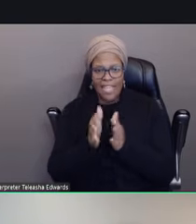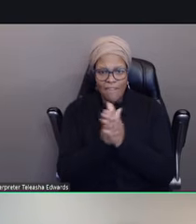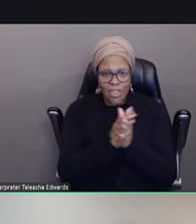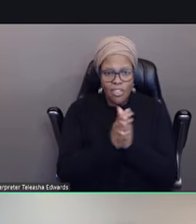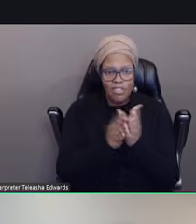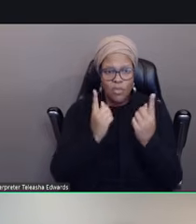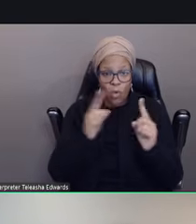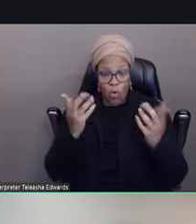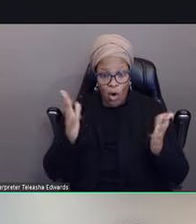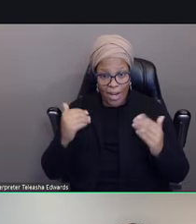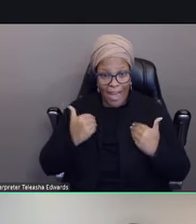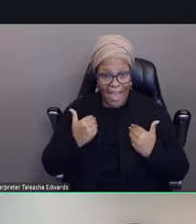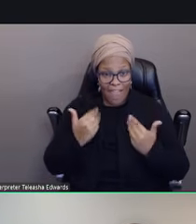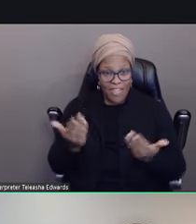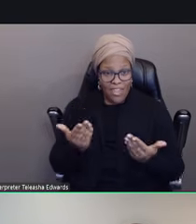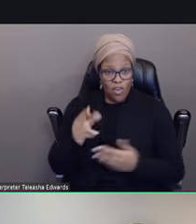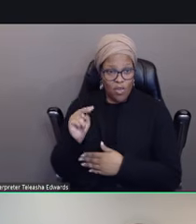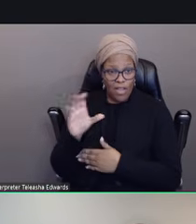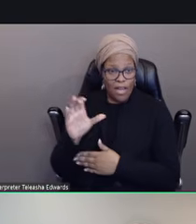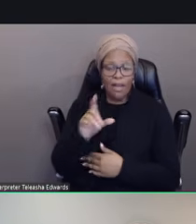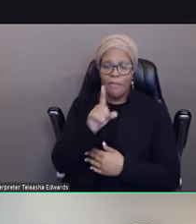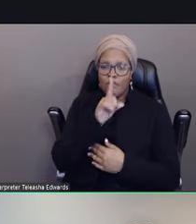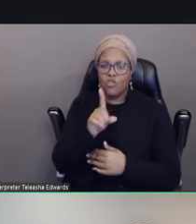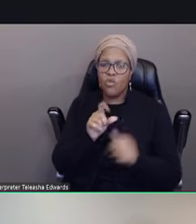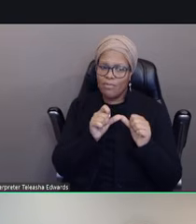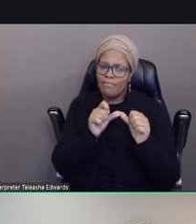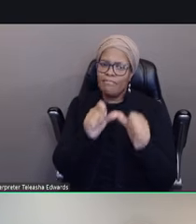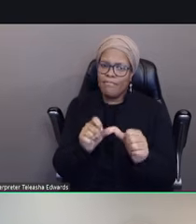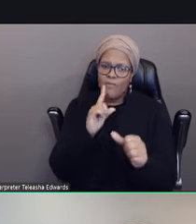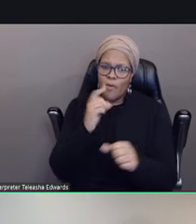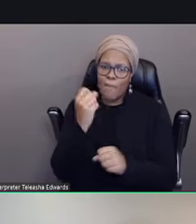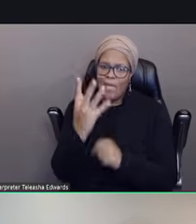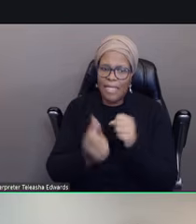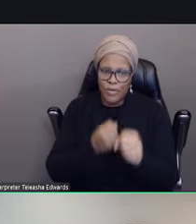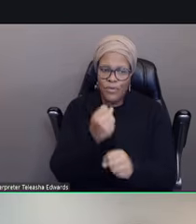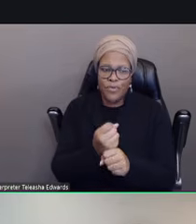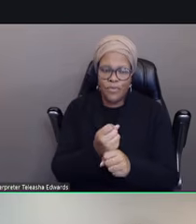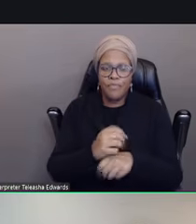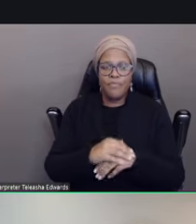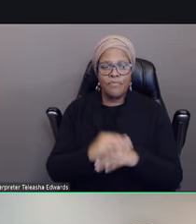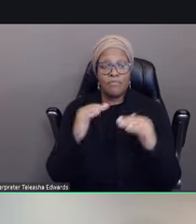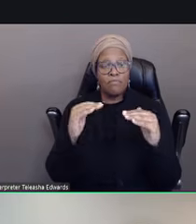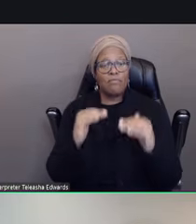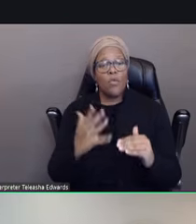sure that it will be uh sustainable for years to come. We want to measure and prioritize measurable